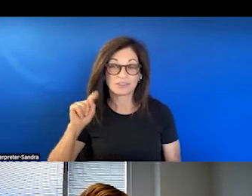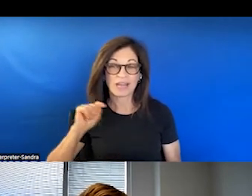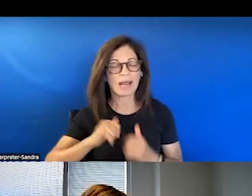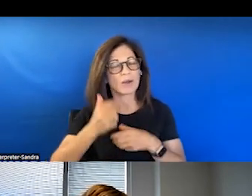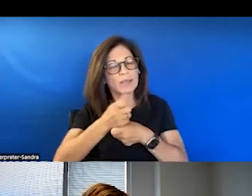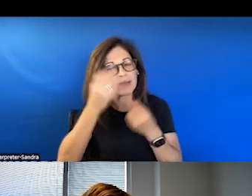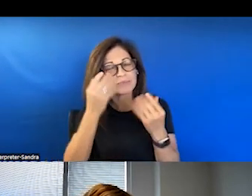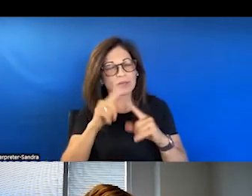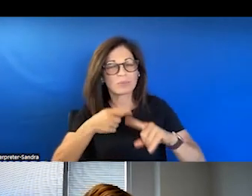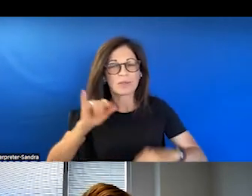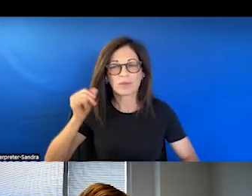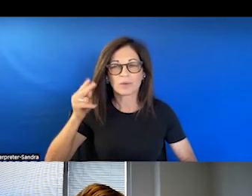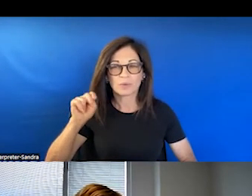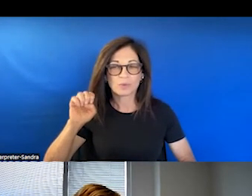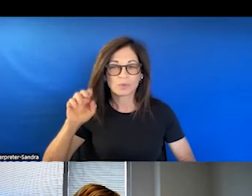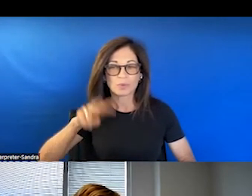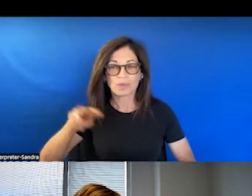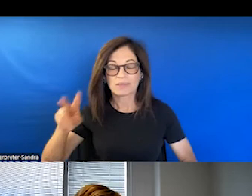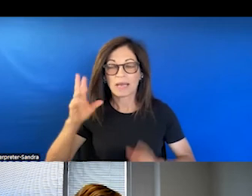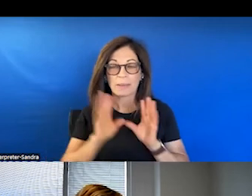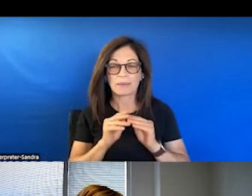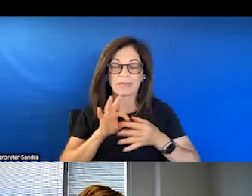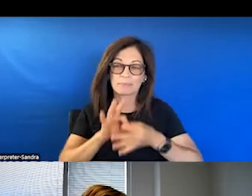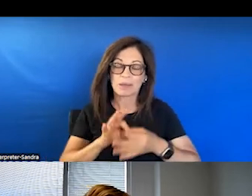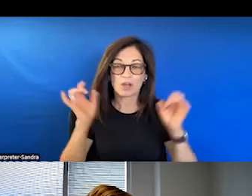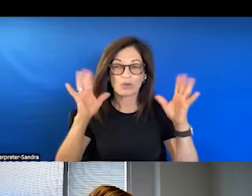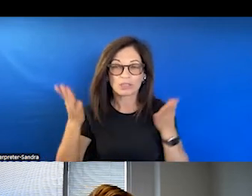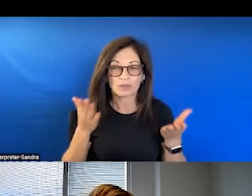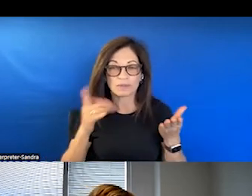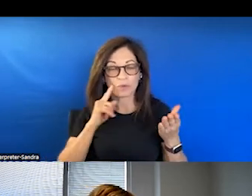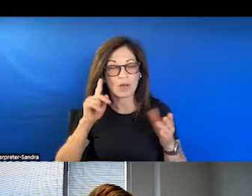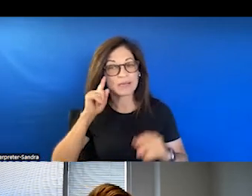22nd MEETING AROUND, CRISIS SORRY VOICES FOR INDIVIDUAL WHOSE ARE DEAF AND HARD OF HEARING.